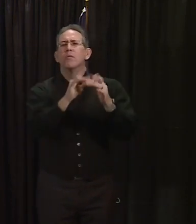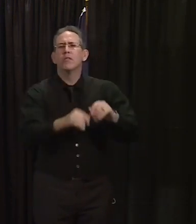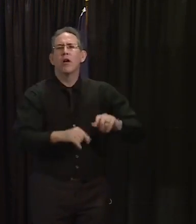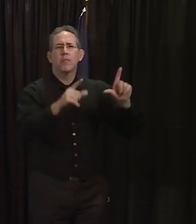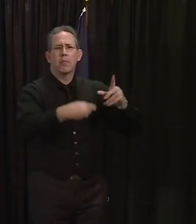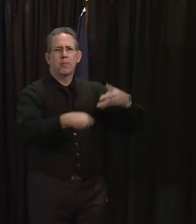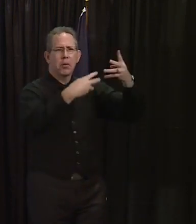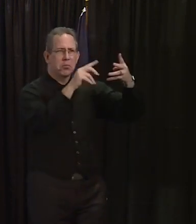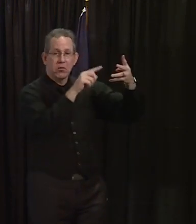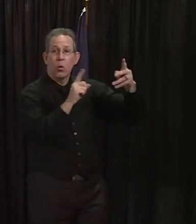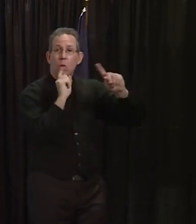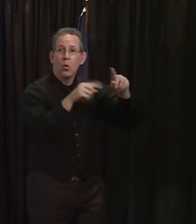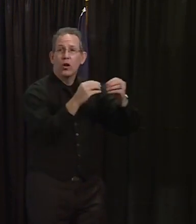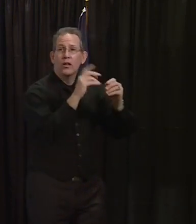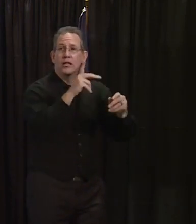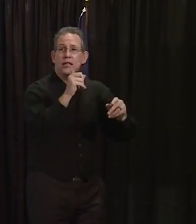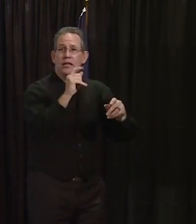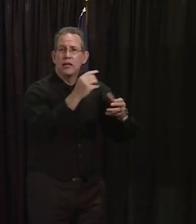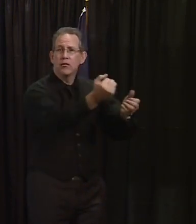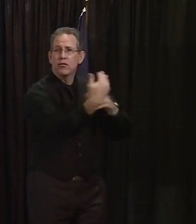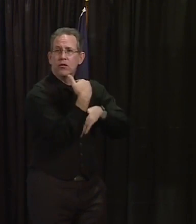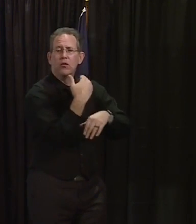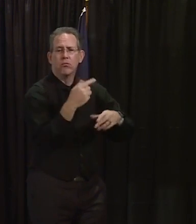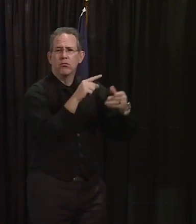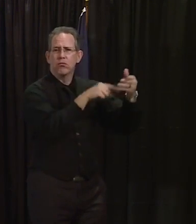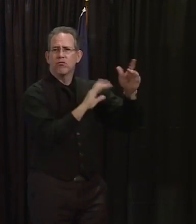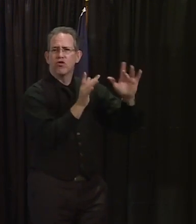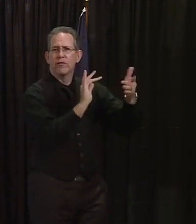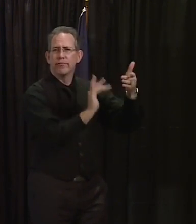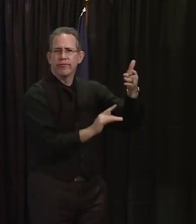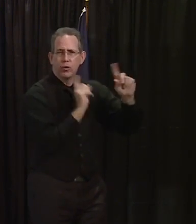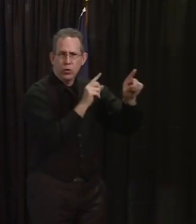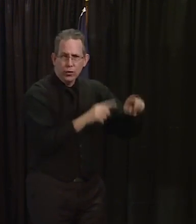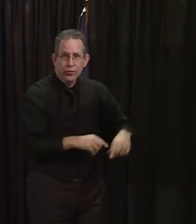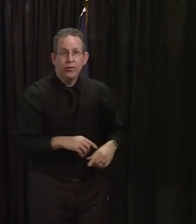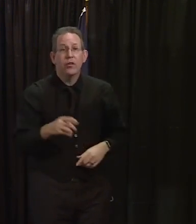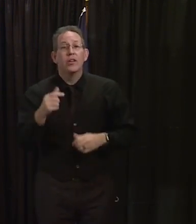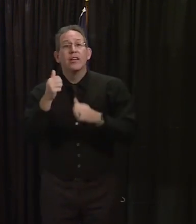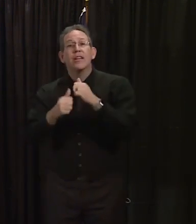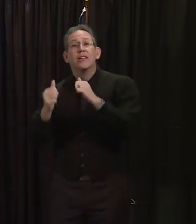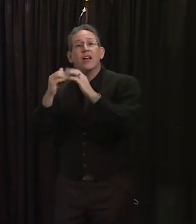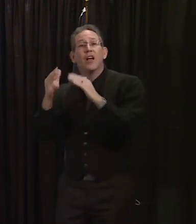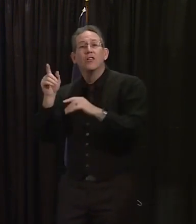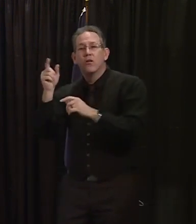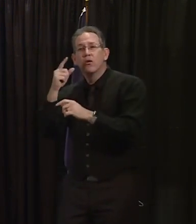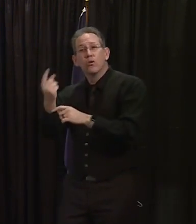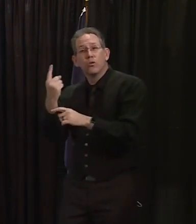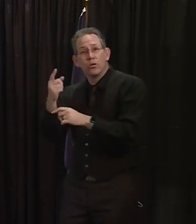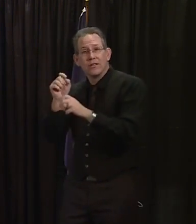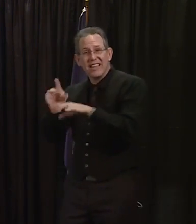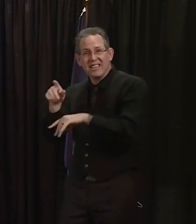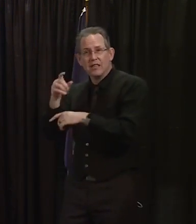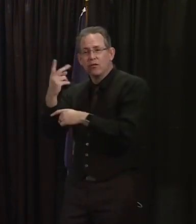two kits which is for tests and we fully expect them to go quickly.